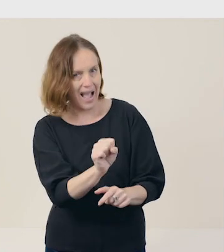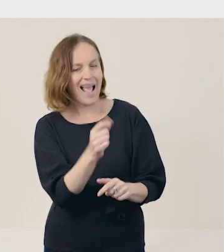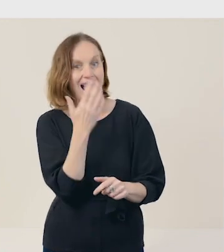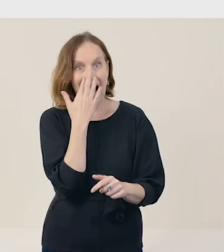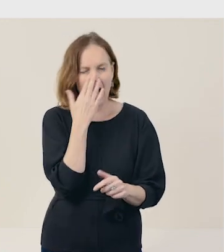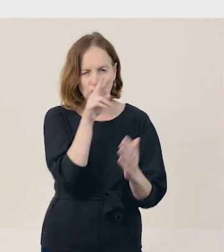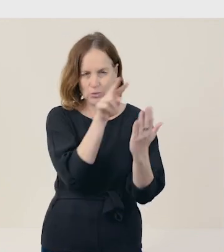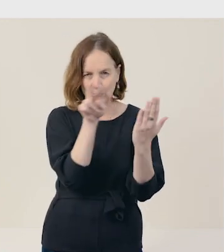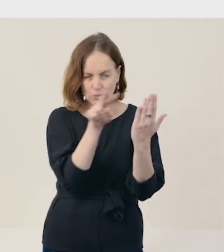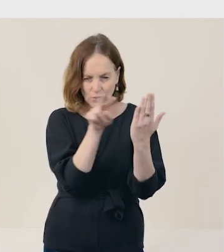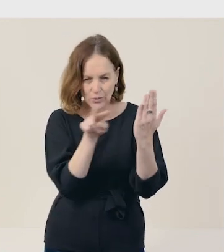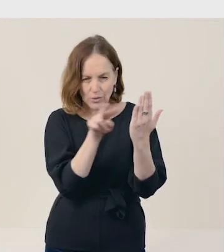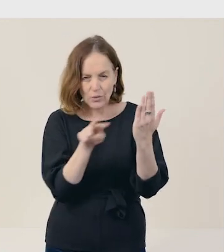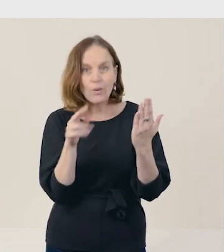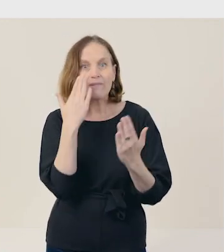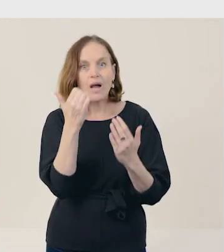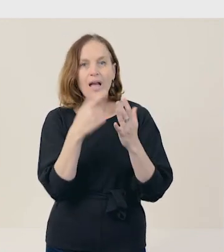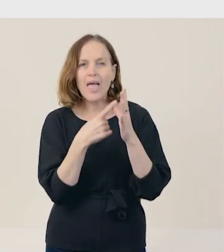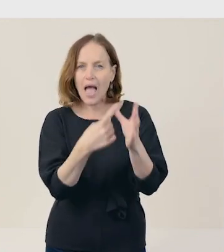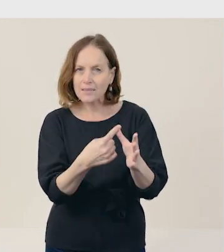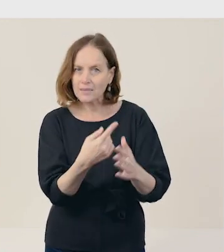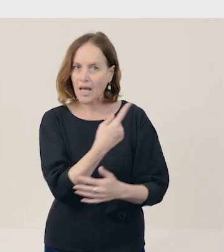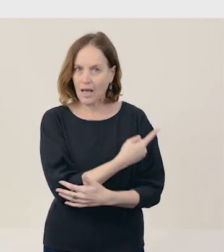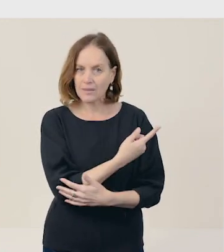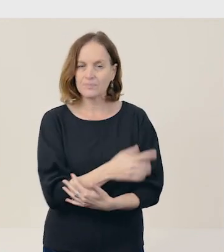Skim and scan the text, to find the answers.